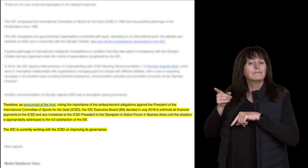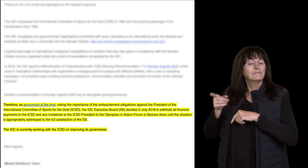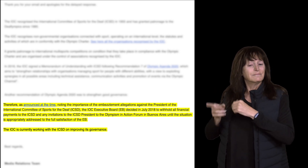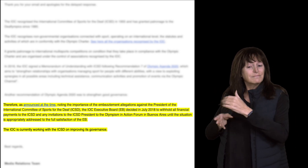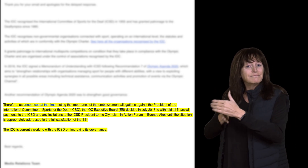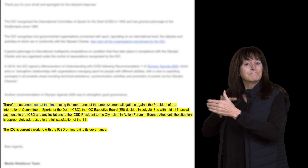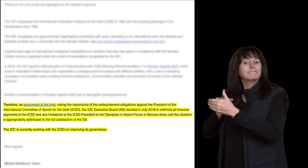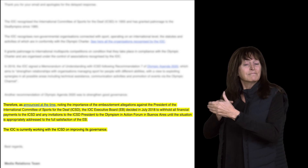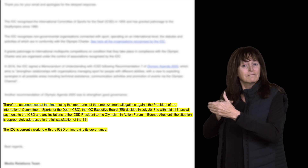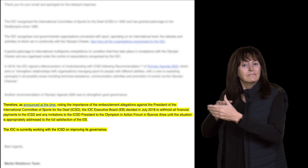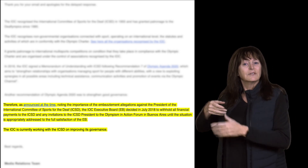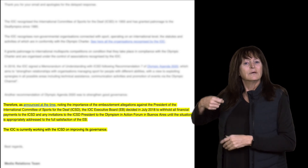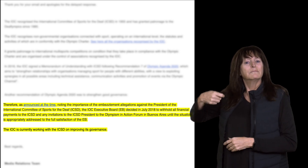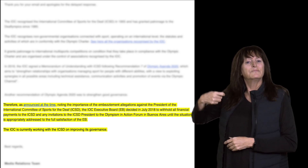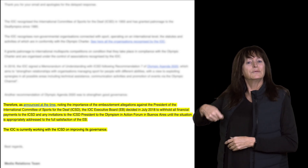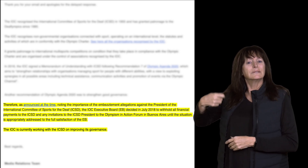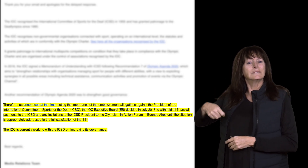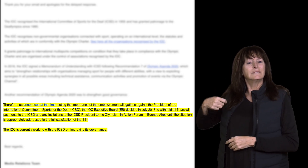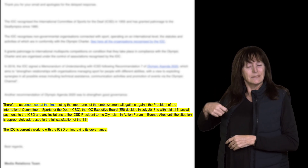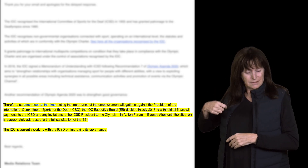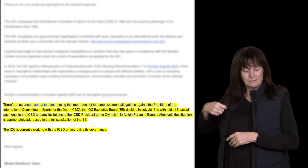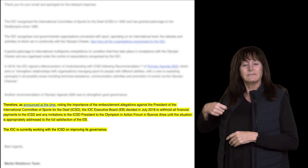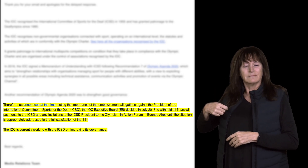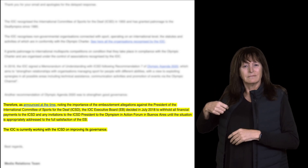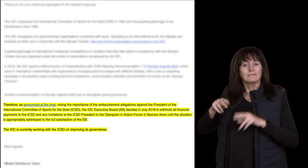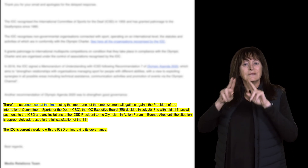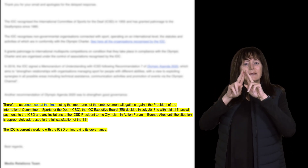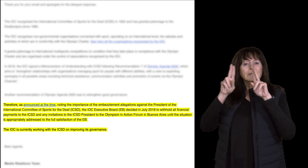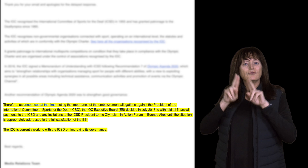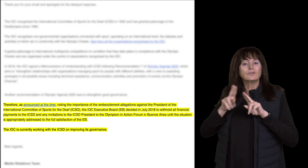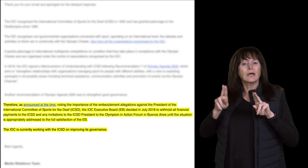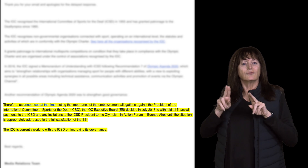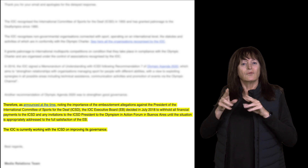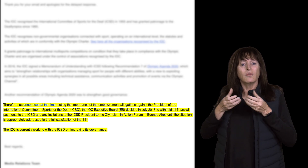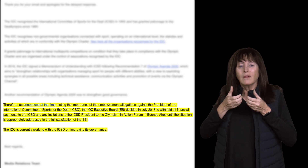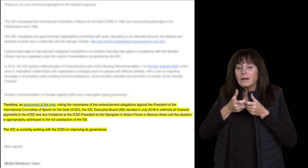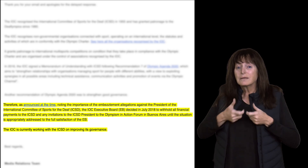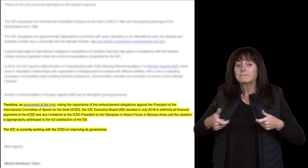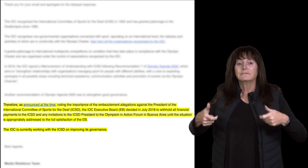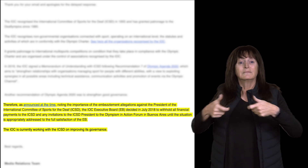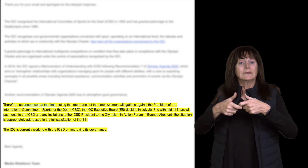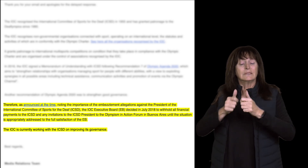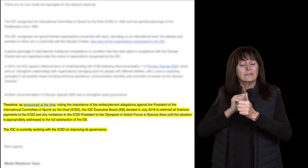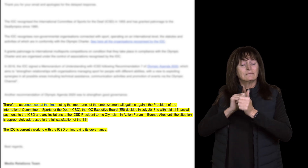against the President of the International Committee